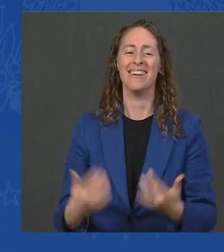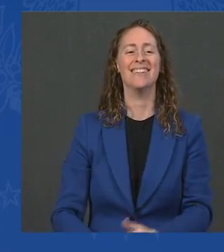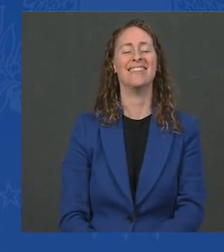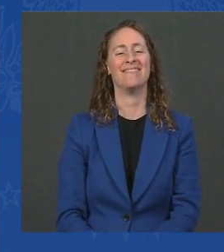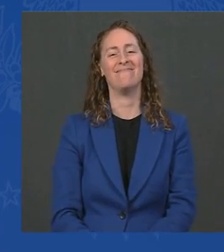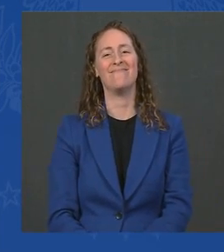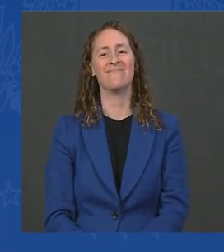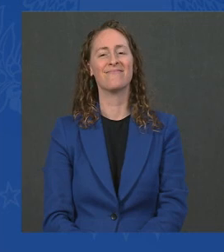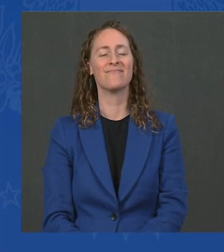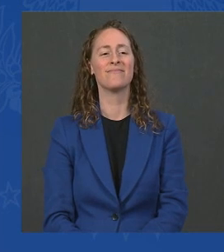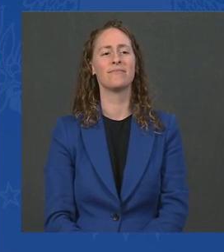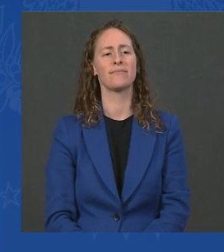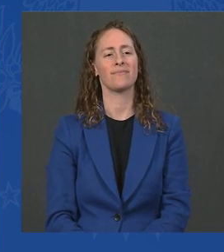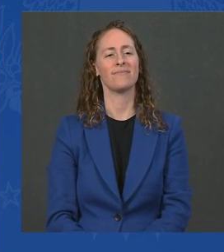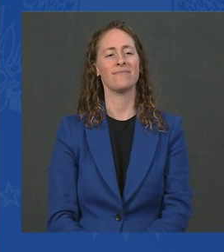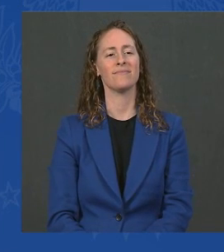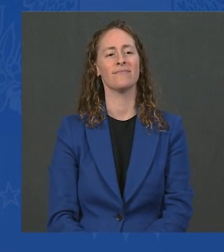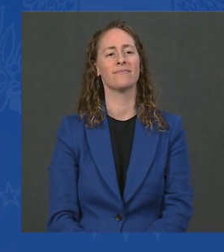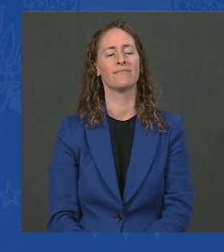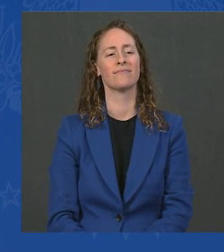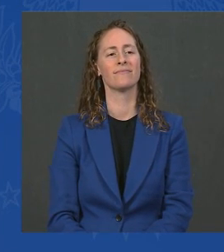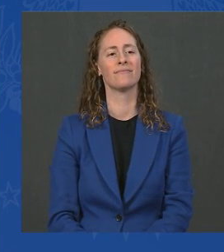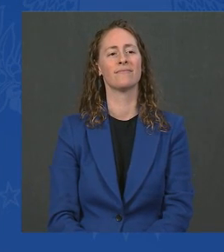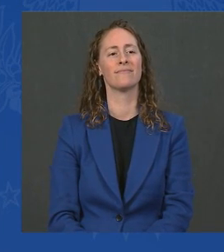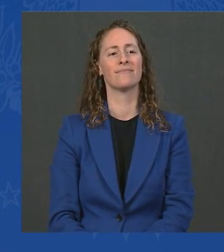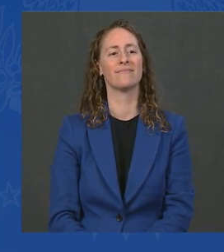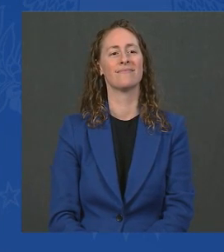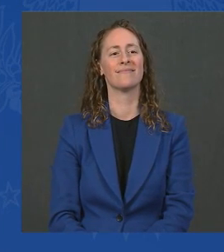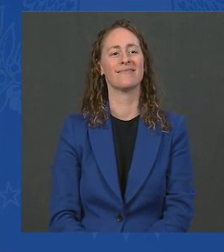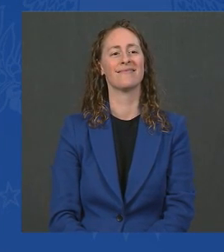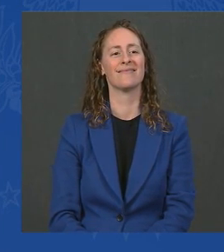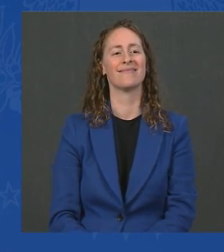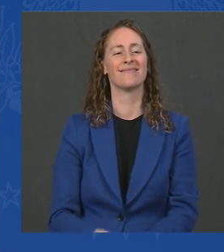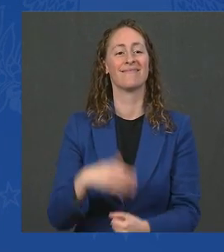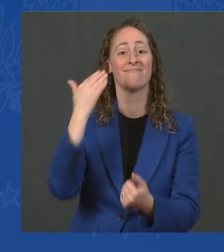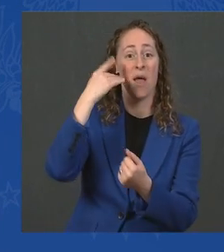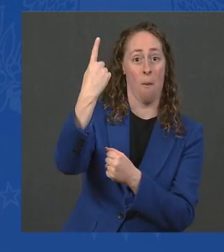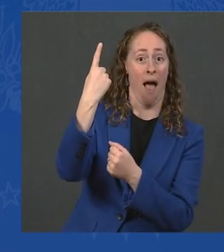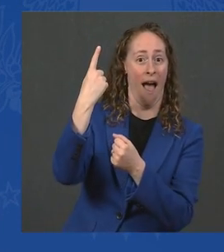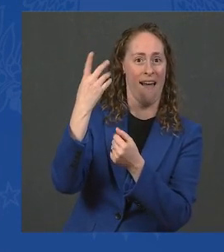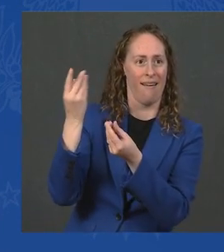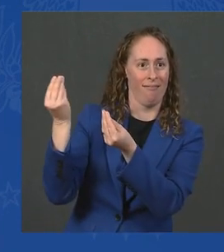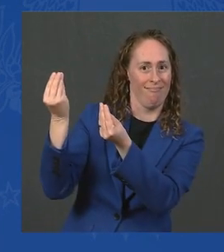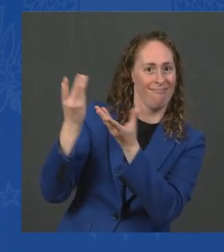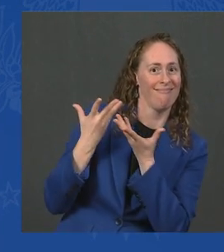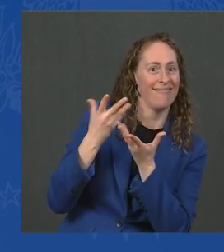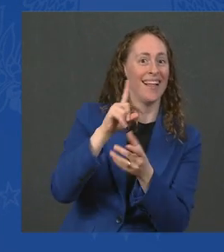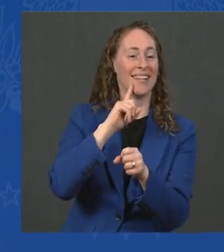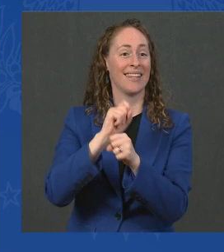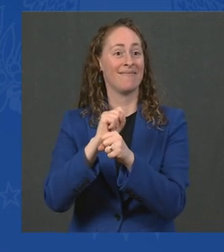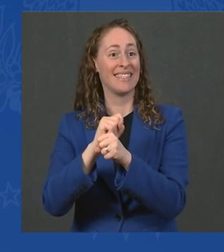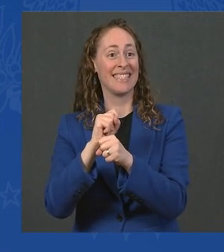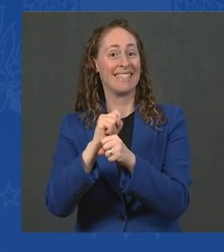A little birdie shared with me that Dr. Biden is terrified of needles. That's something we have in common. The First Lady: It's true.